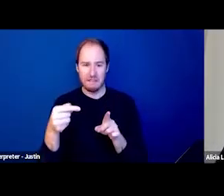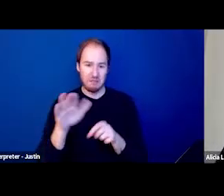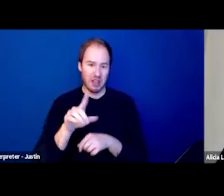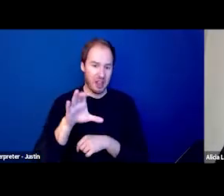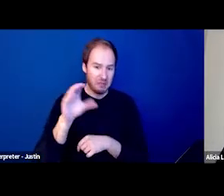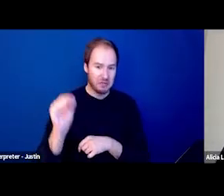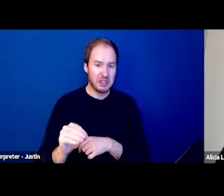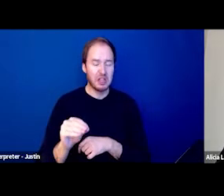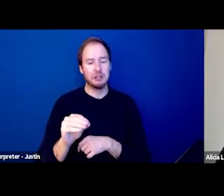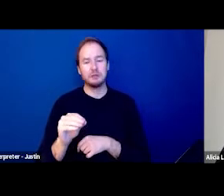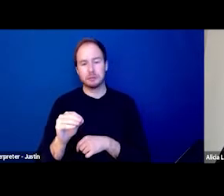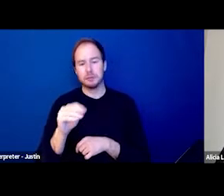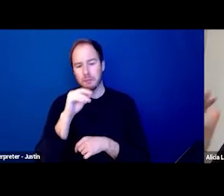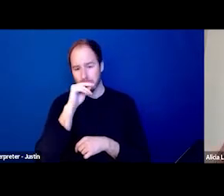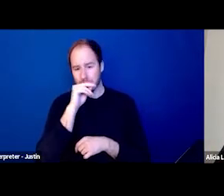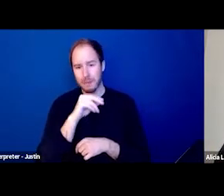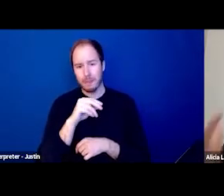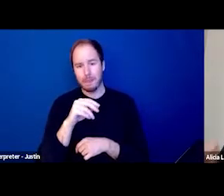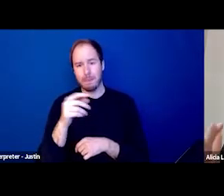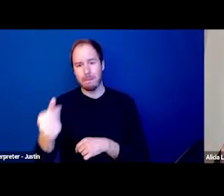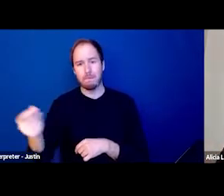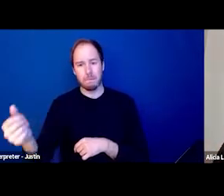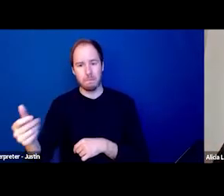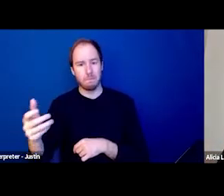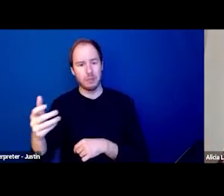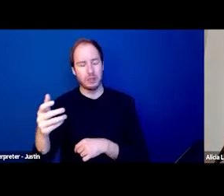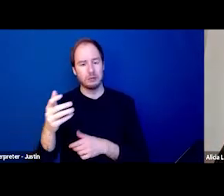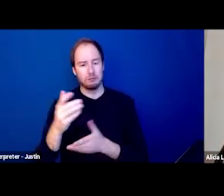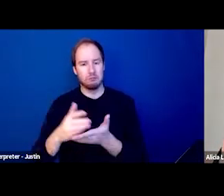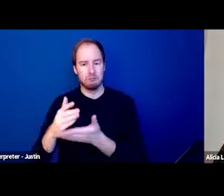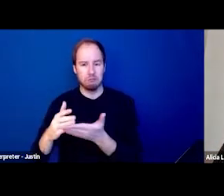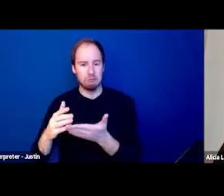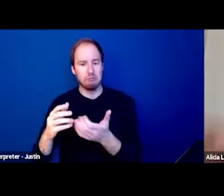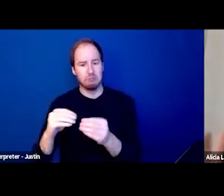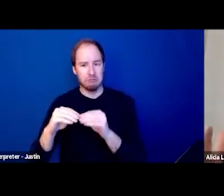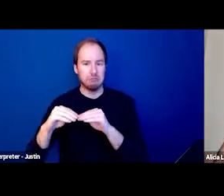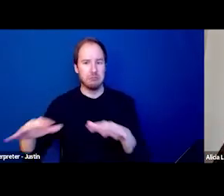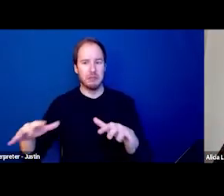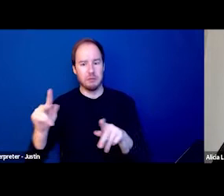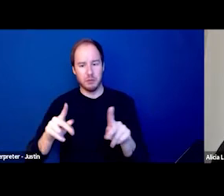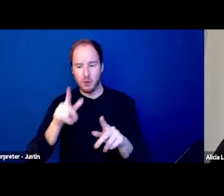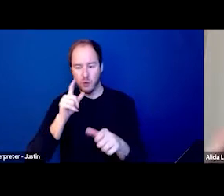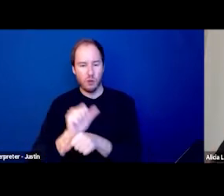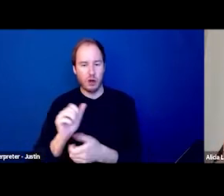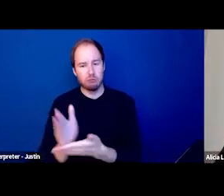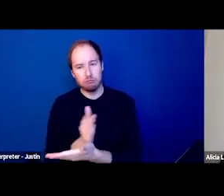to serving people experiencing homelessness, but we have a lot of people, you know, across the continuum of working with most clients,